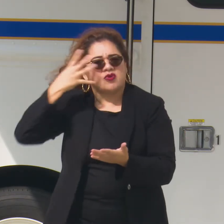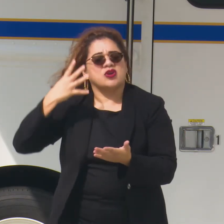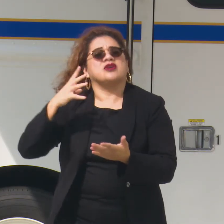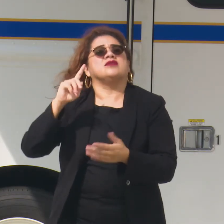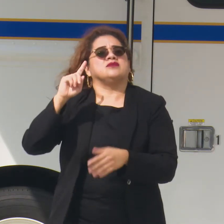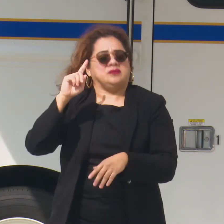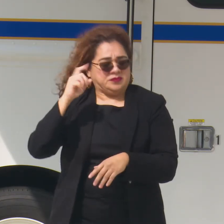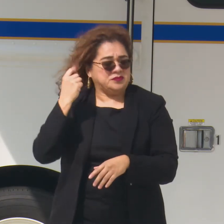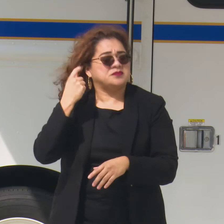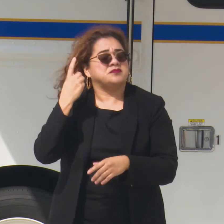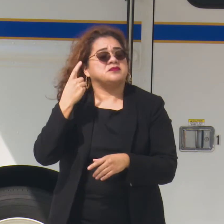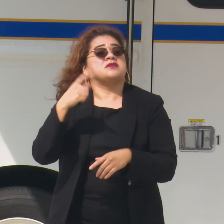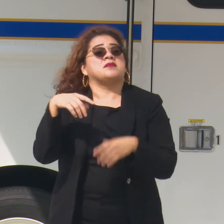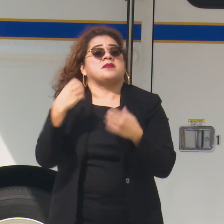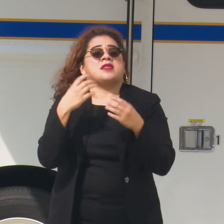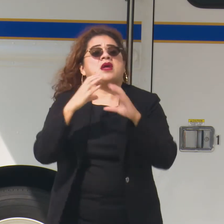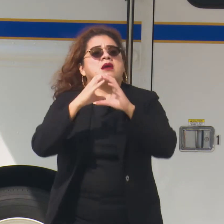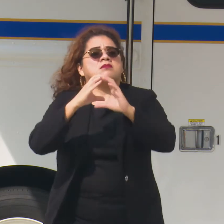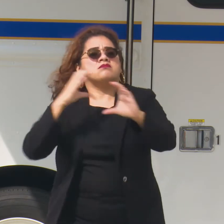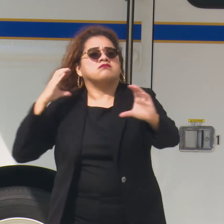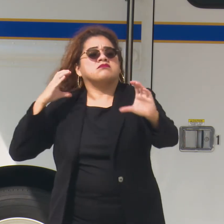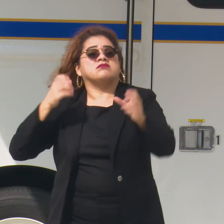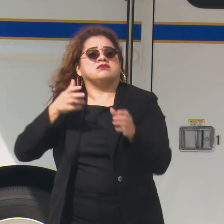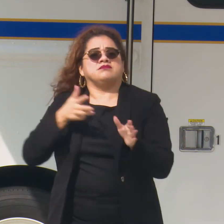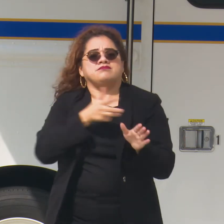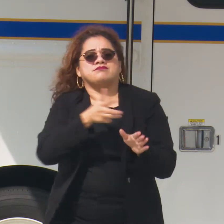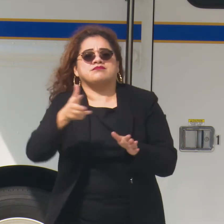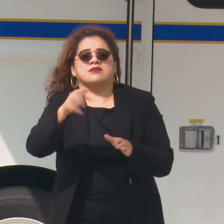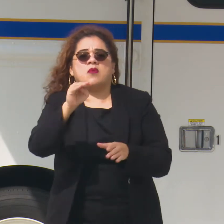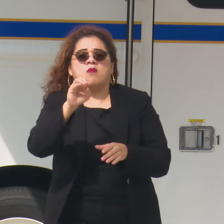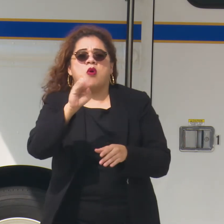there are other mobile programs and other programs that are targeted to